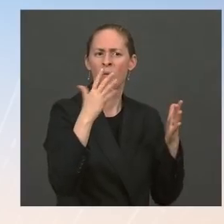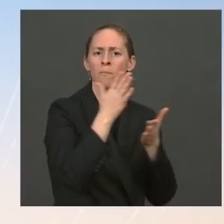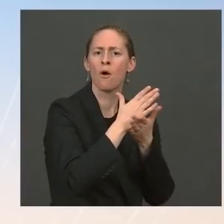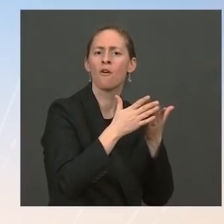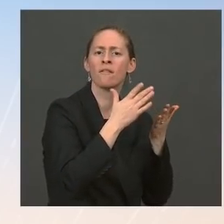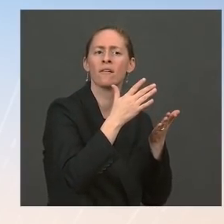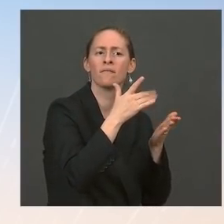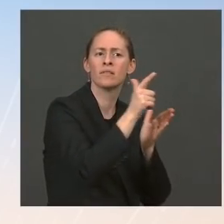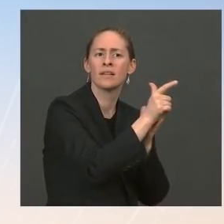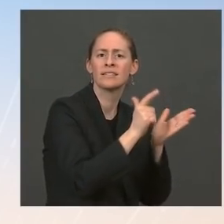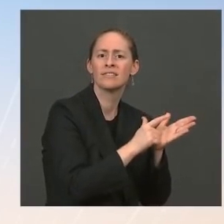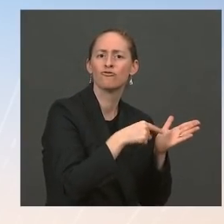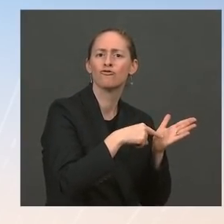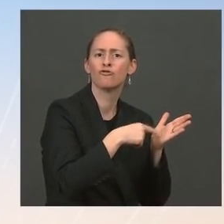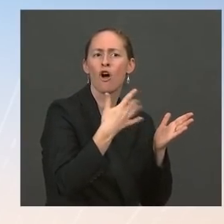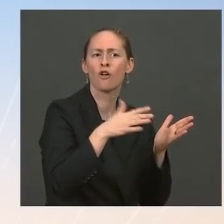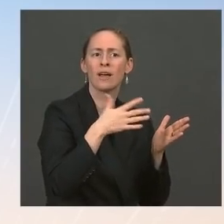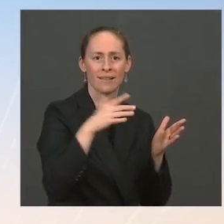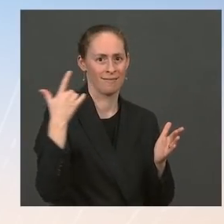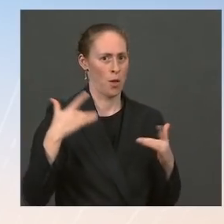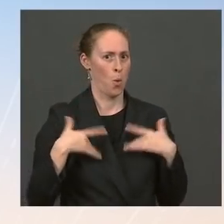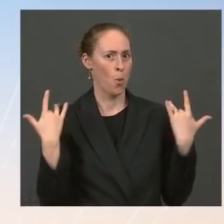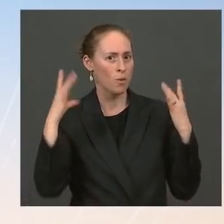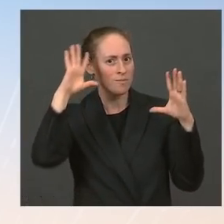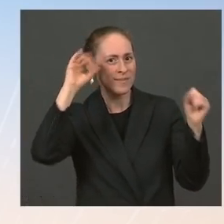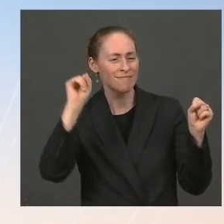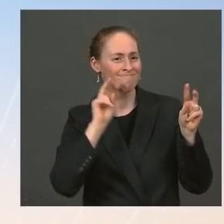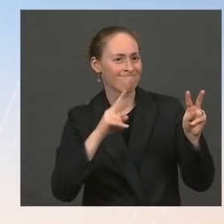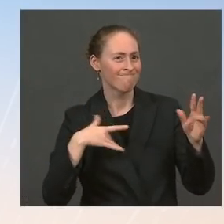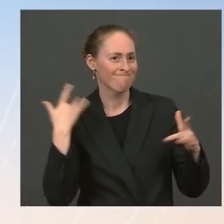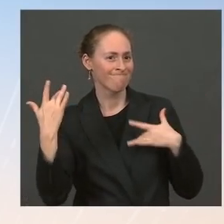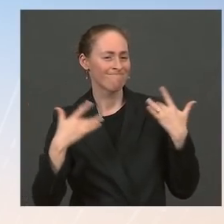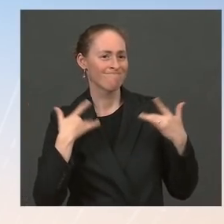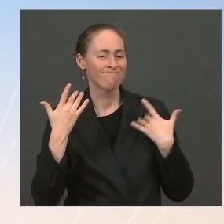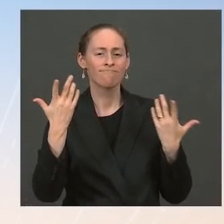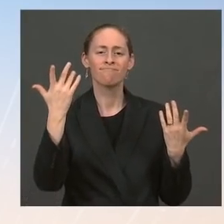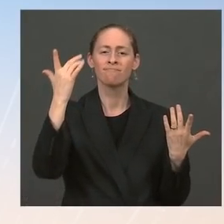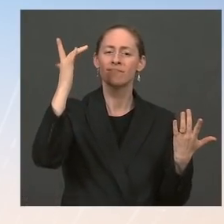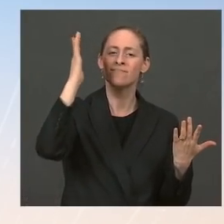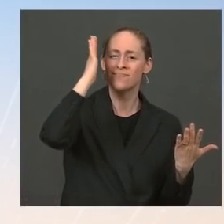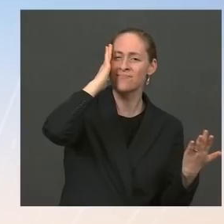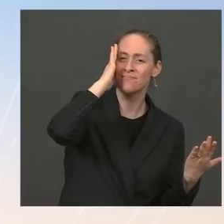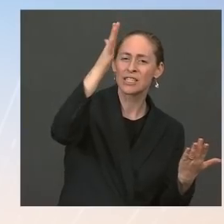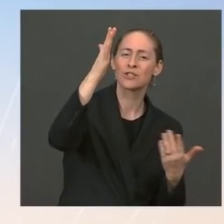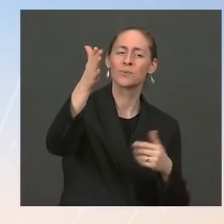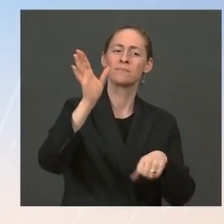because he believes it's an industry of the future, an industry that can help create good --